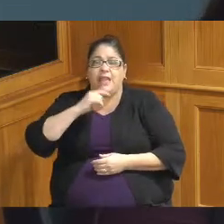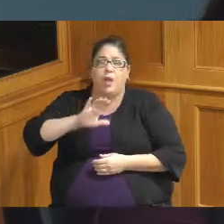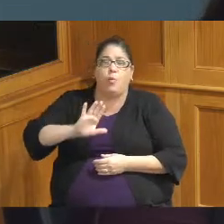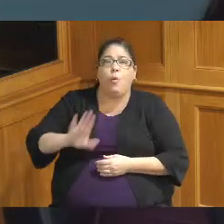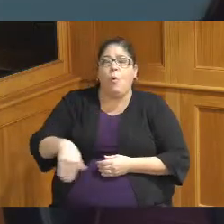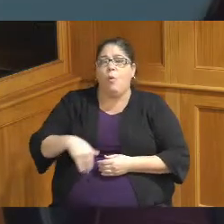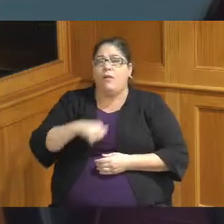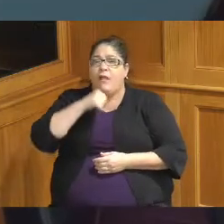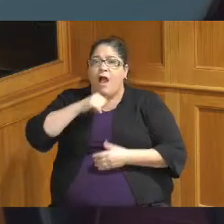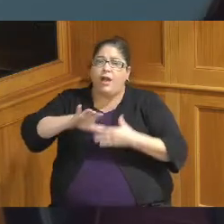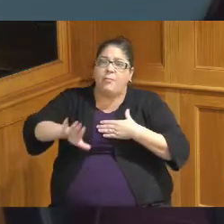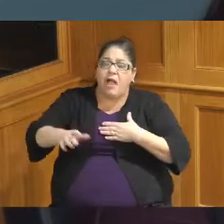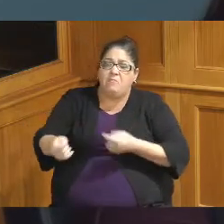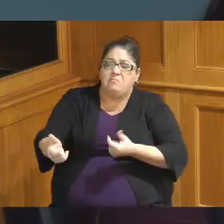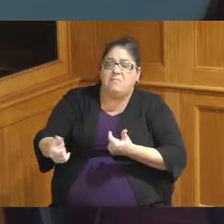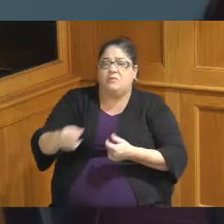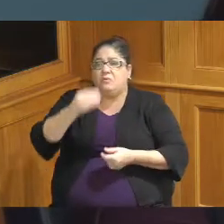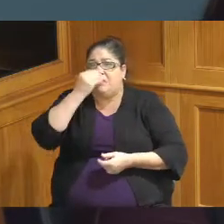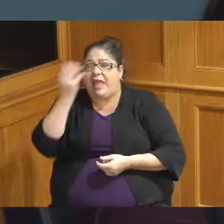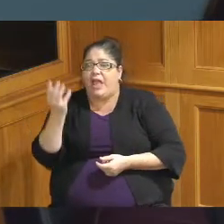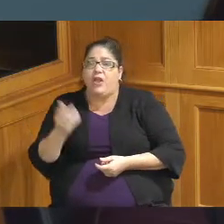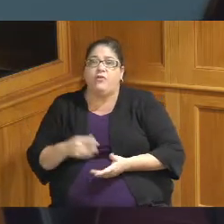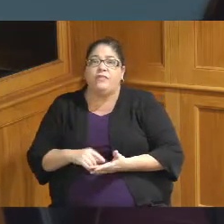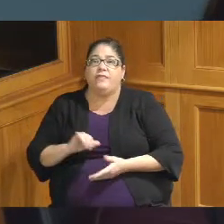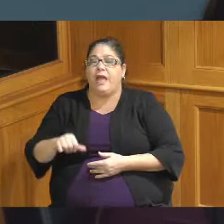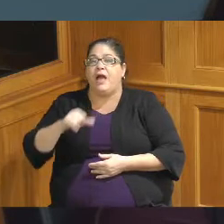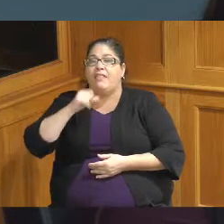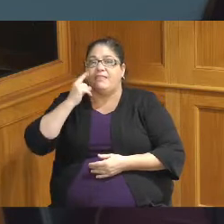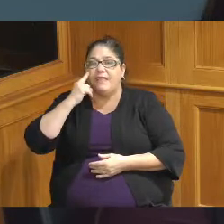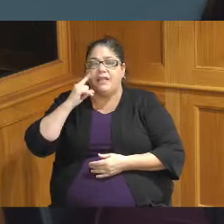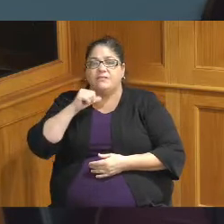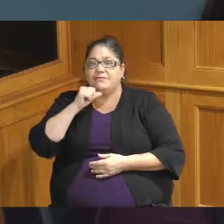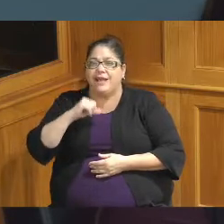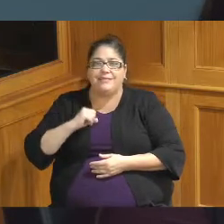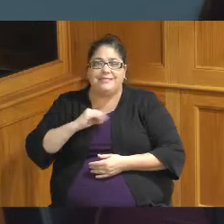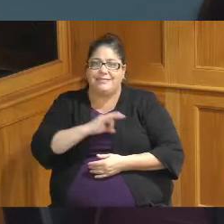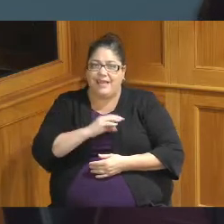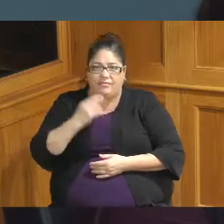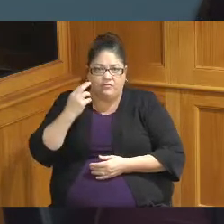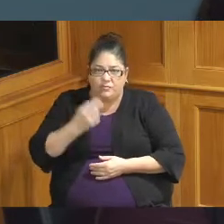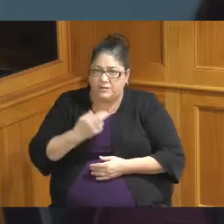it relates to that and I don't even think it's Staffing now I think what happened is we the the